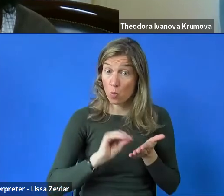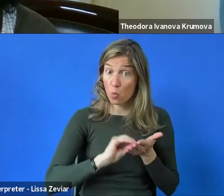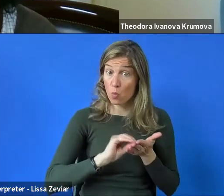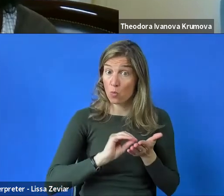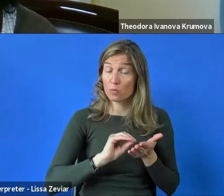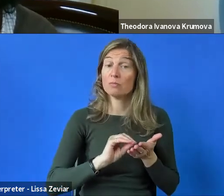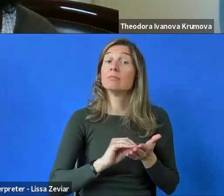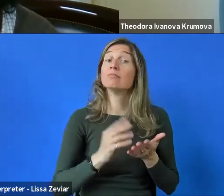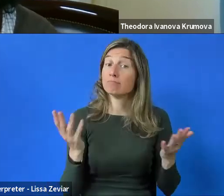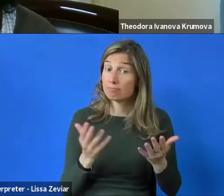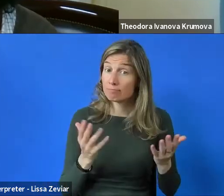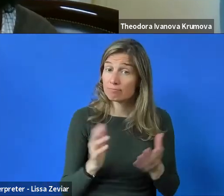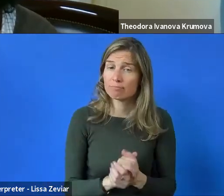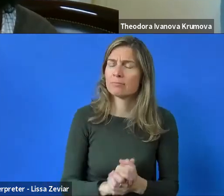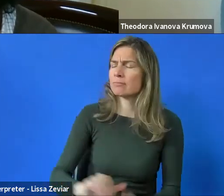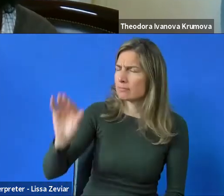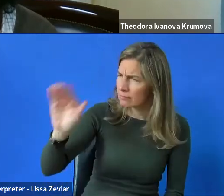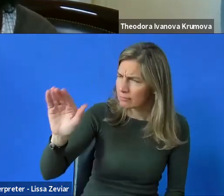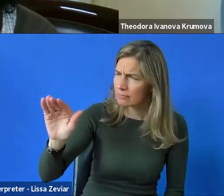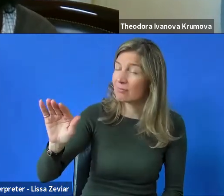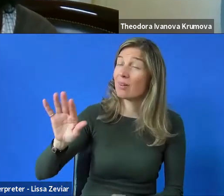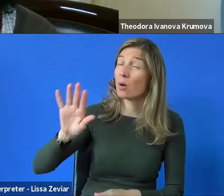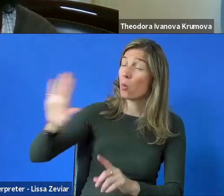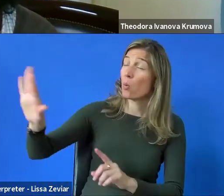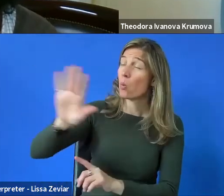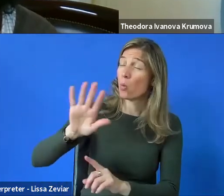to disseminate broadly the views of the committees.